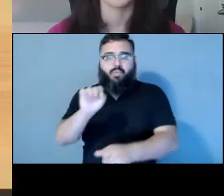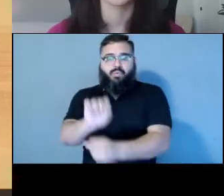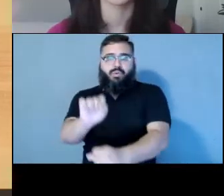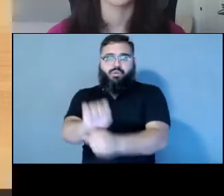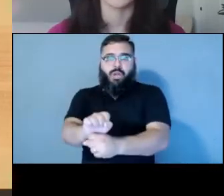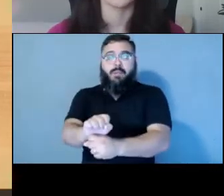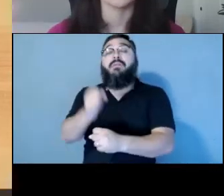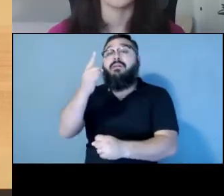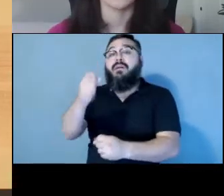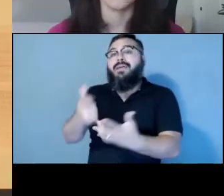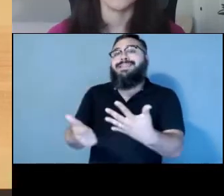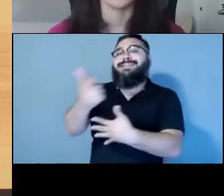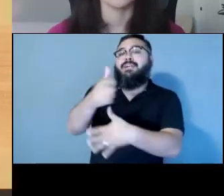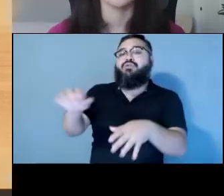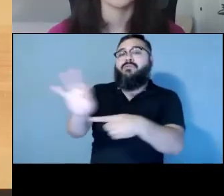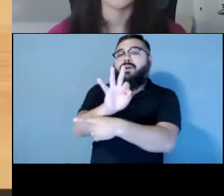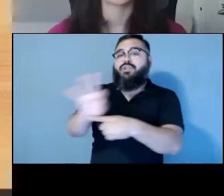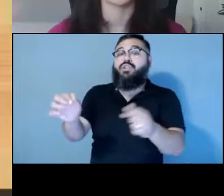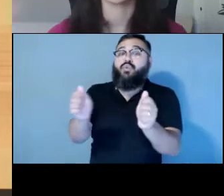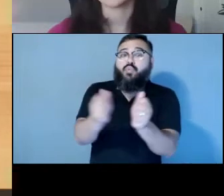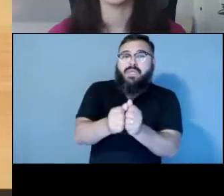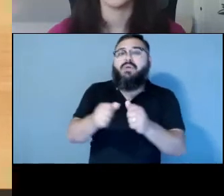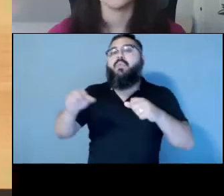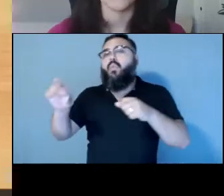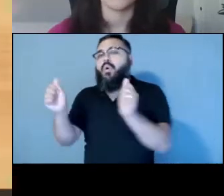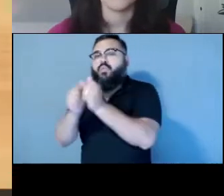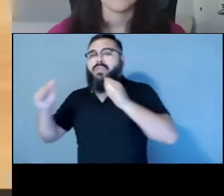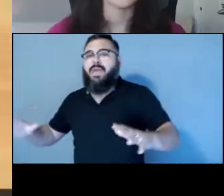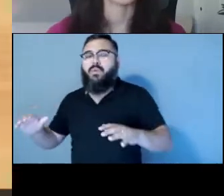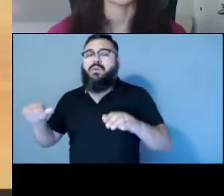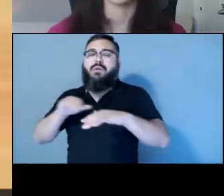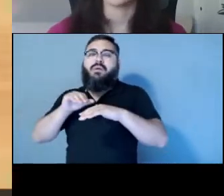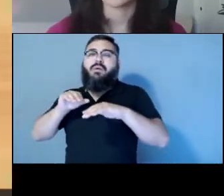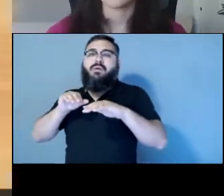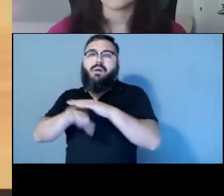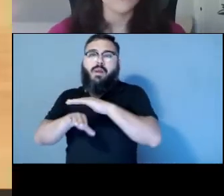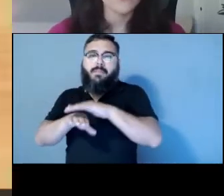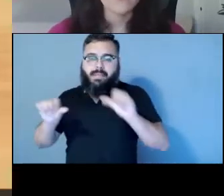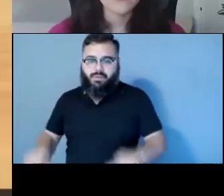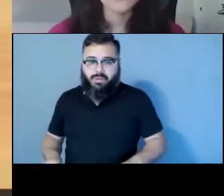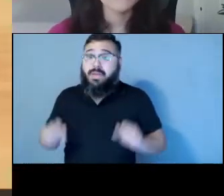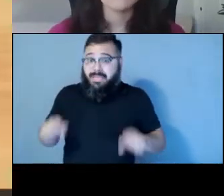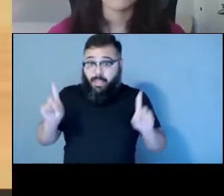with or without a reasonable accommodation. So basically, can you do the job? Can you do the job without an accommodation